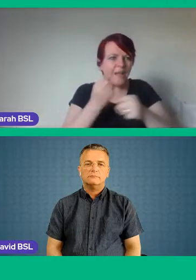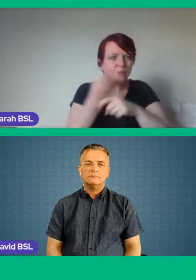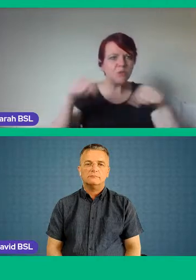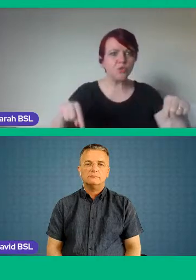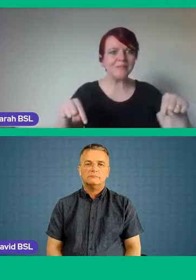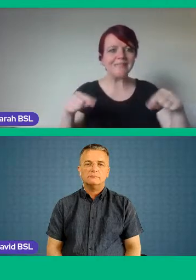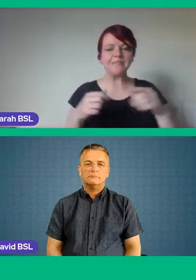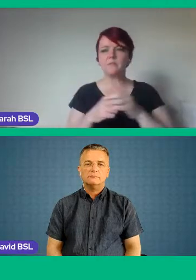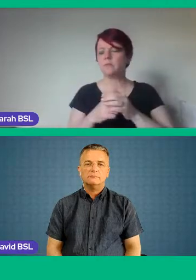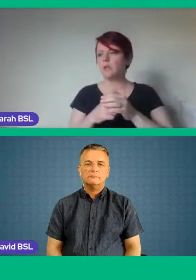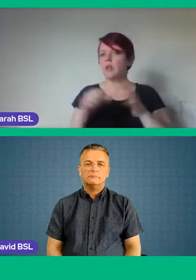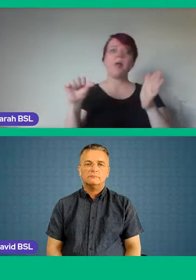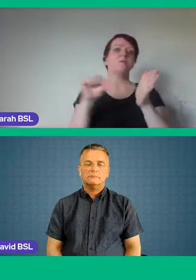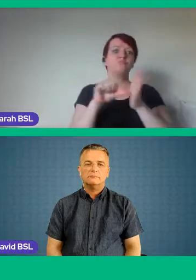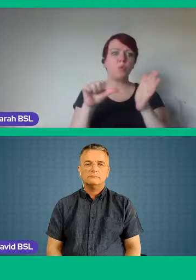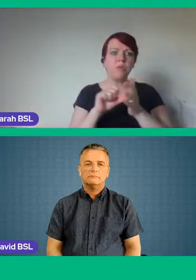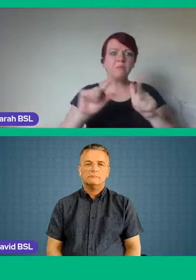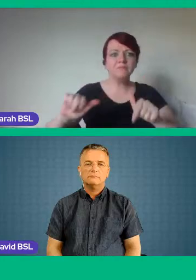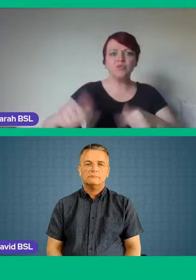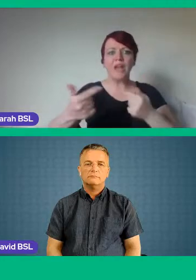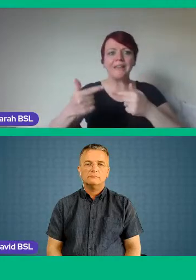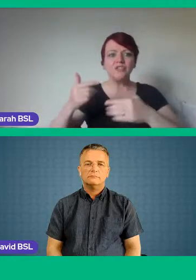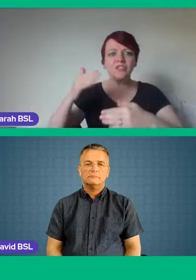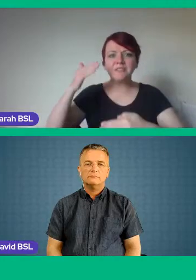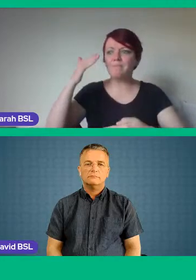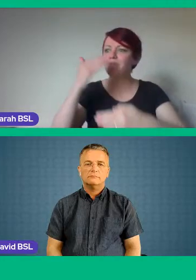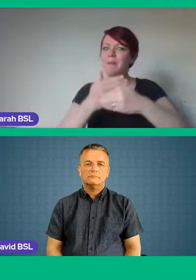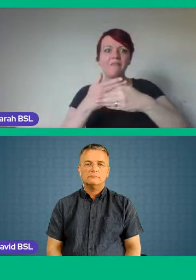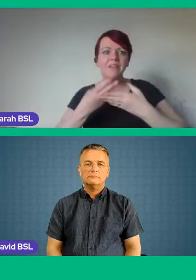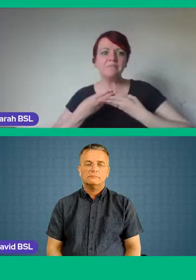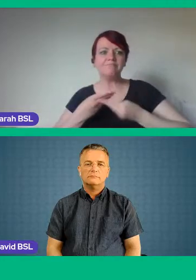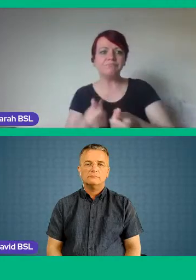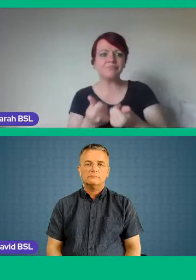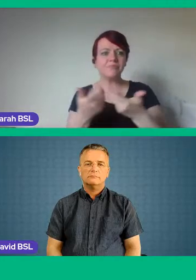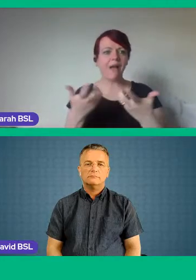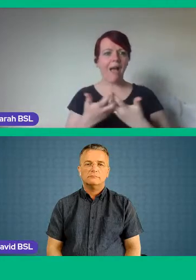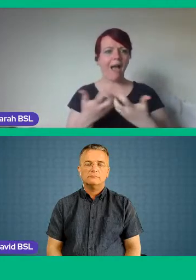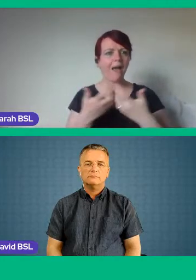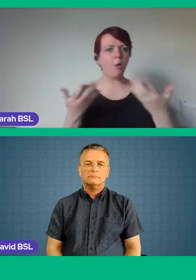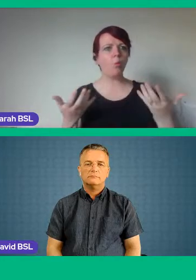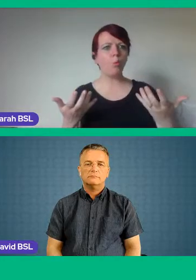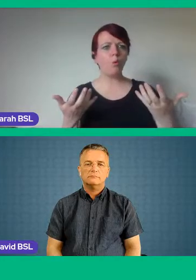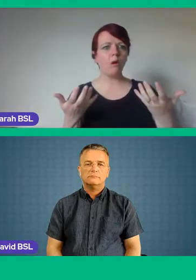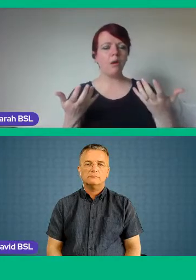intentions, working out what the problems are that we were hoping to solve.